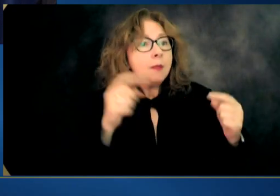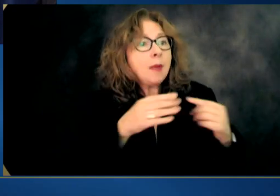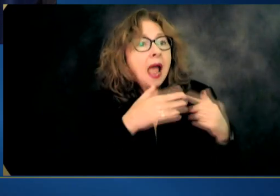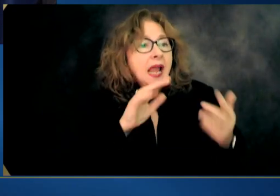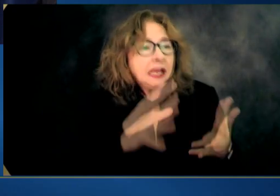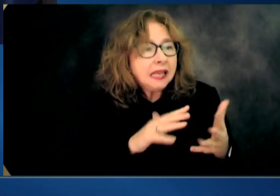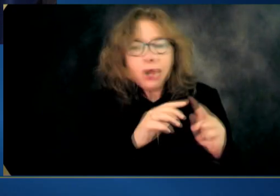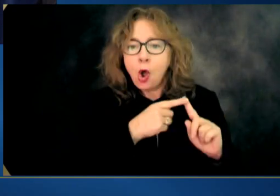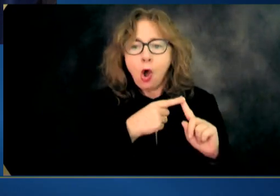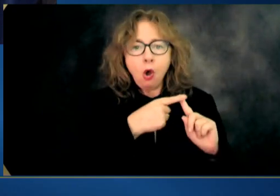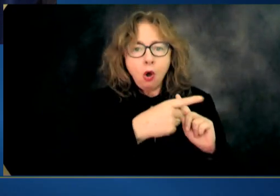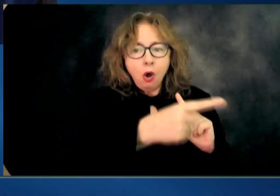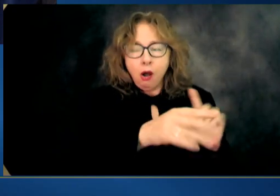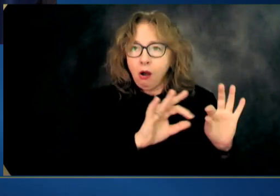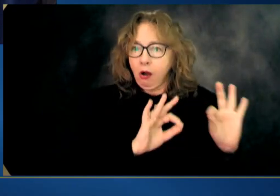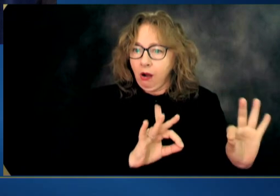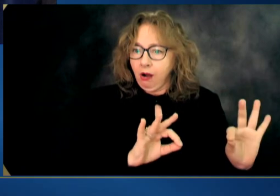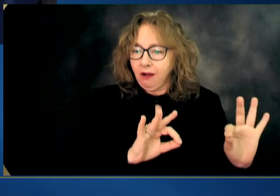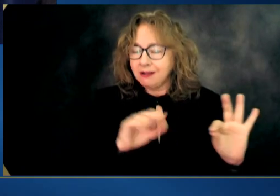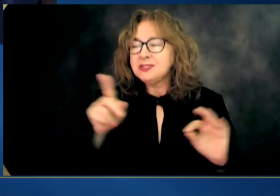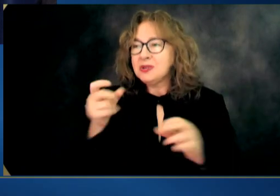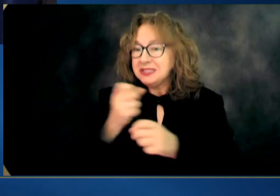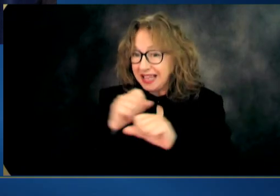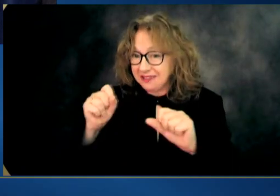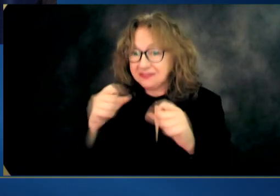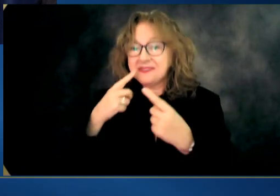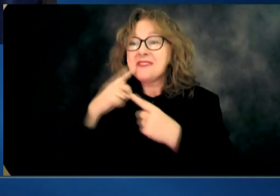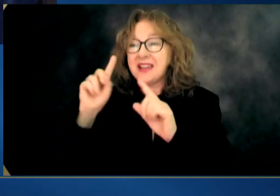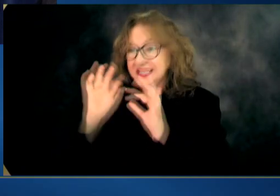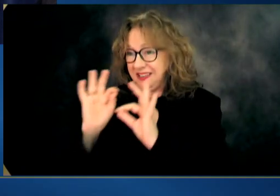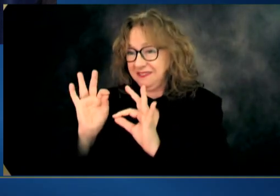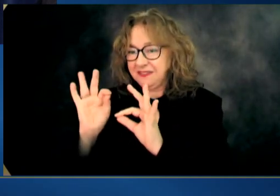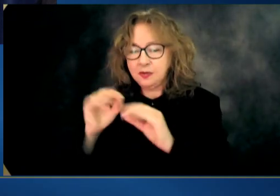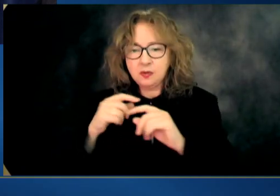making sure that they work, it sounds like the FDA is also focused on speed. How do we